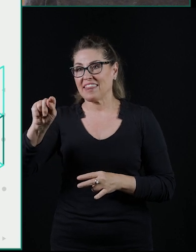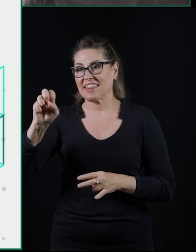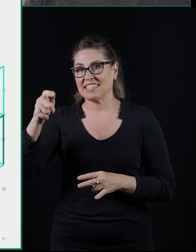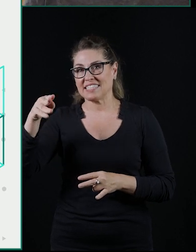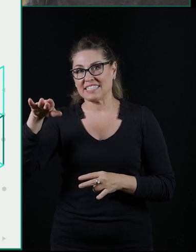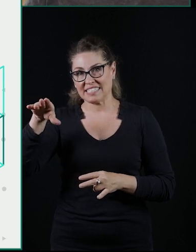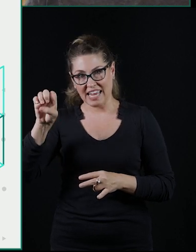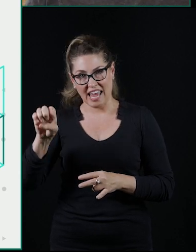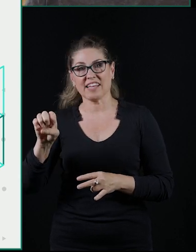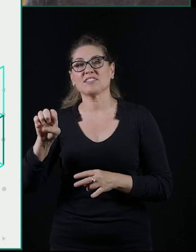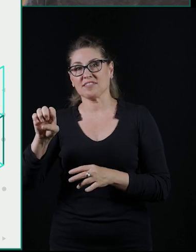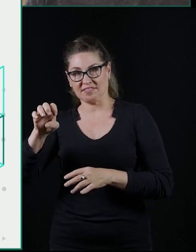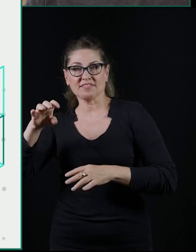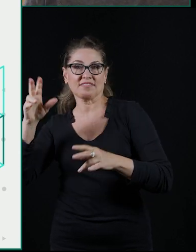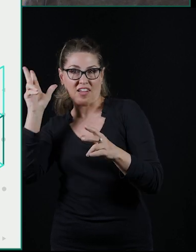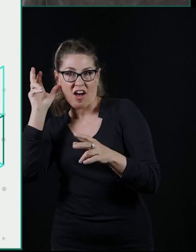to other participants in the headset.